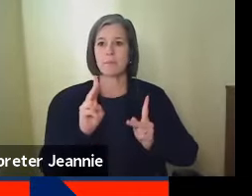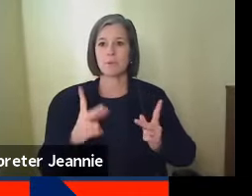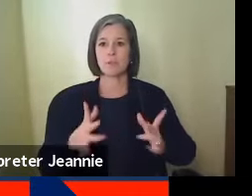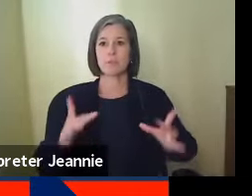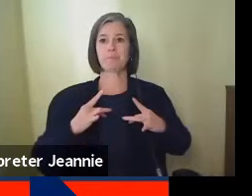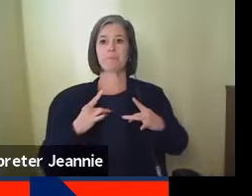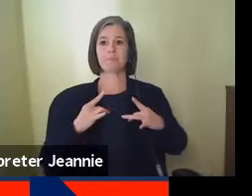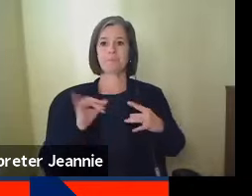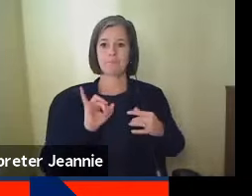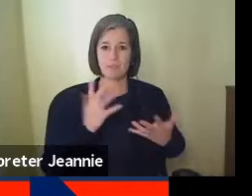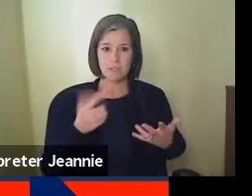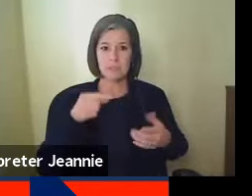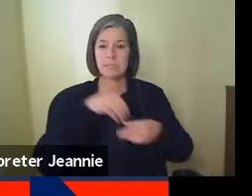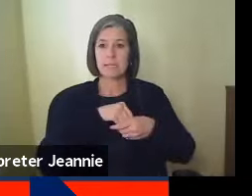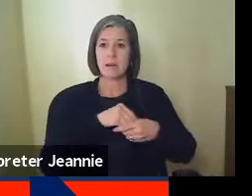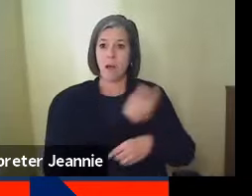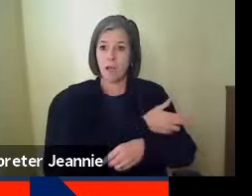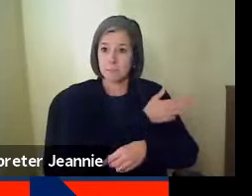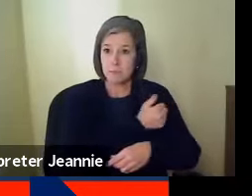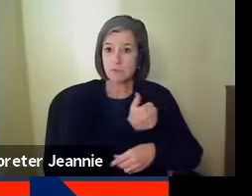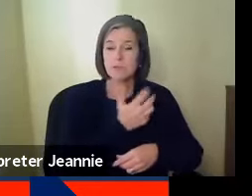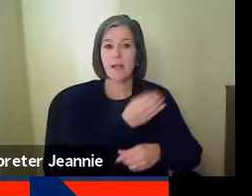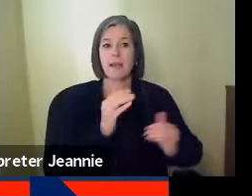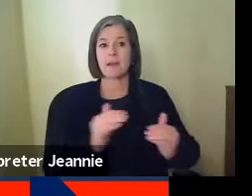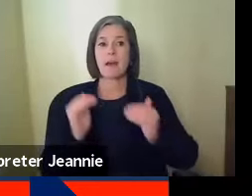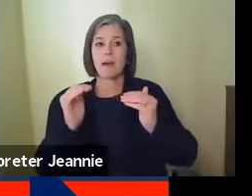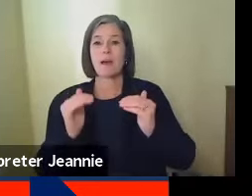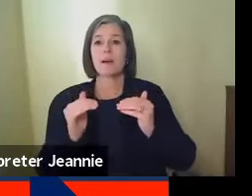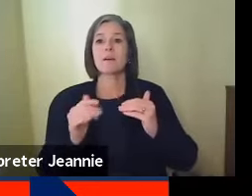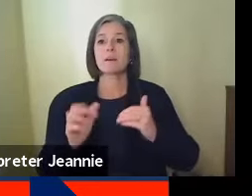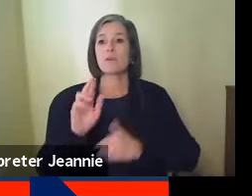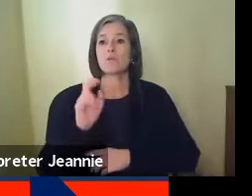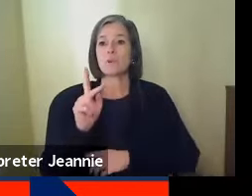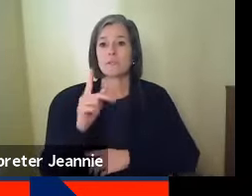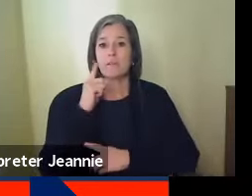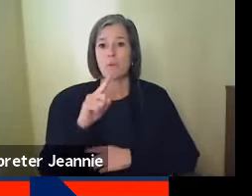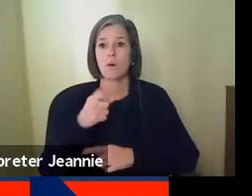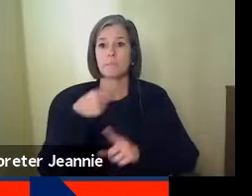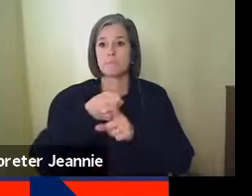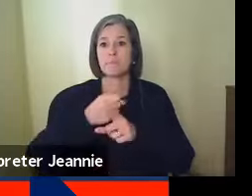in hospitals and then those who are at highest risk of getting COVID-19 and having